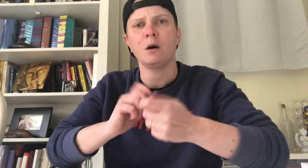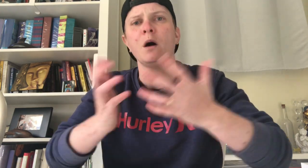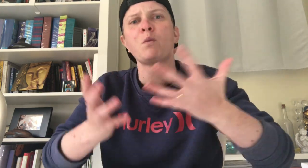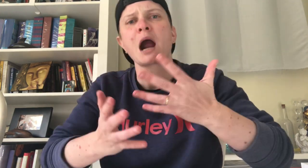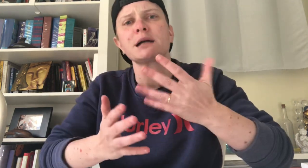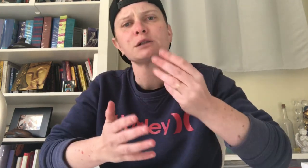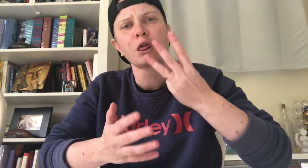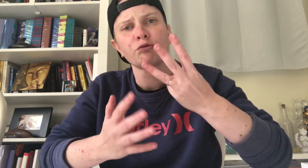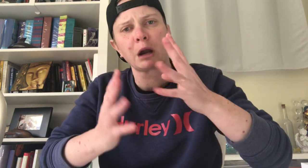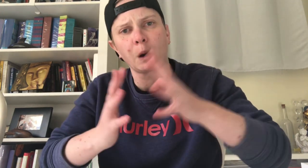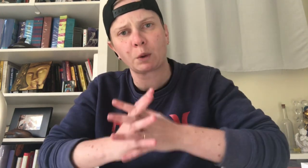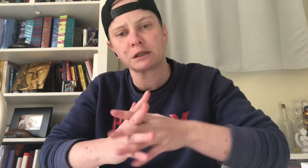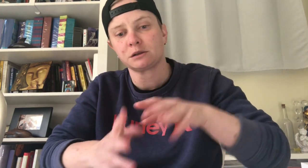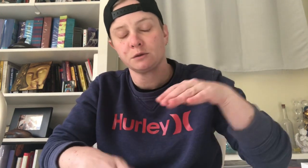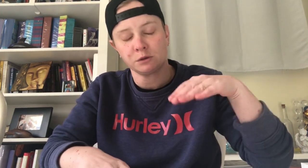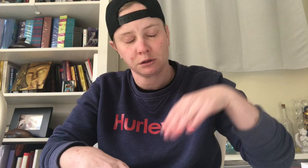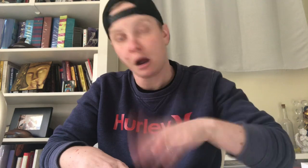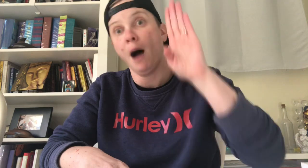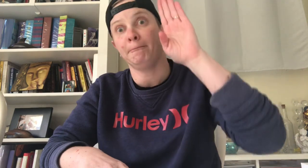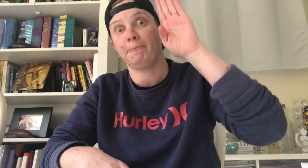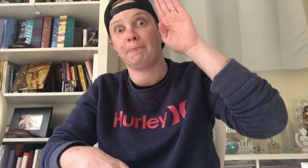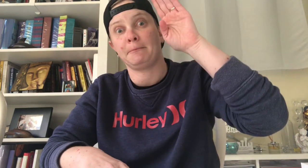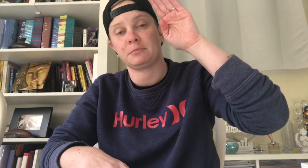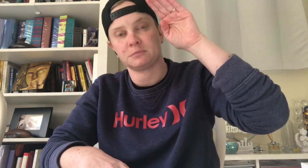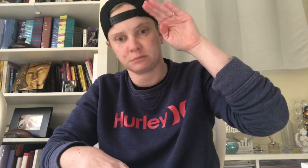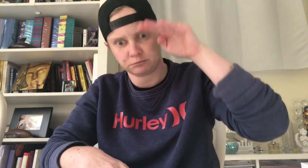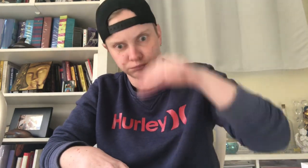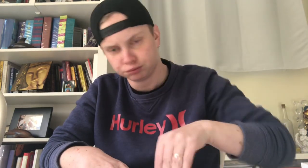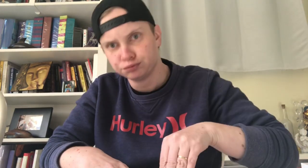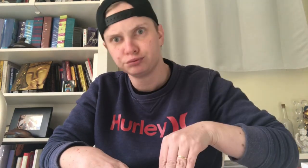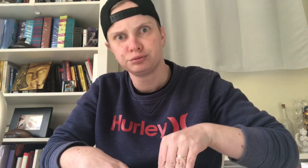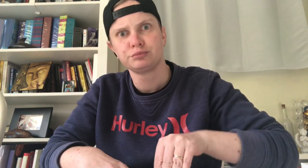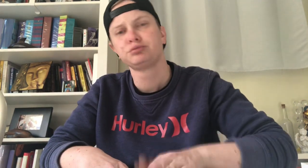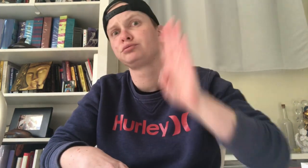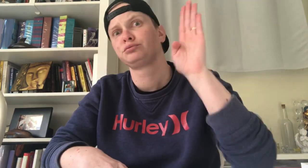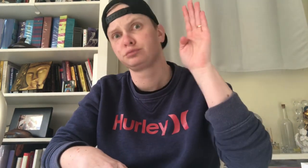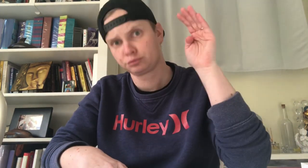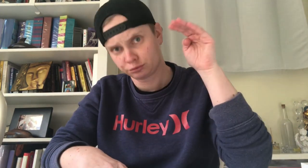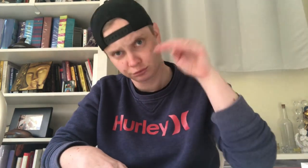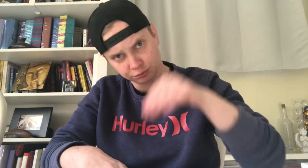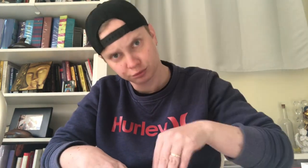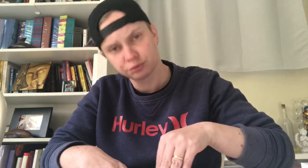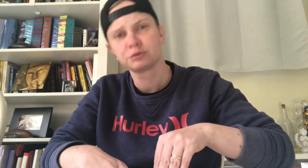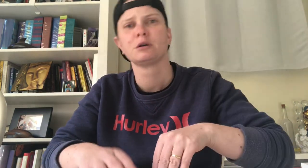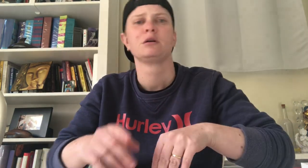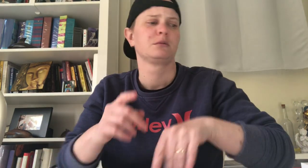comparing to Primo, the 3 weeks intervals, goes up and down really fast